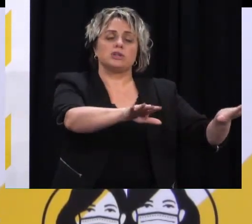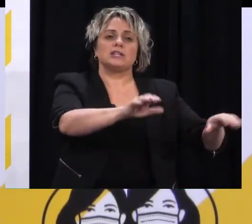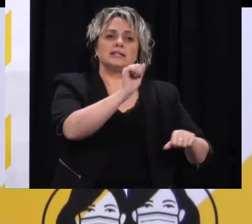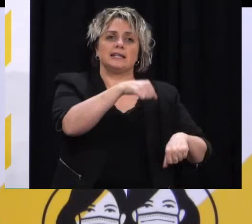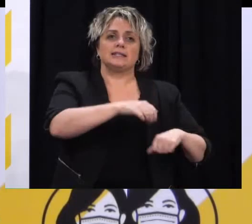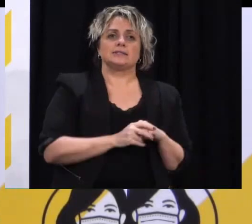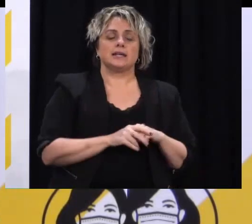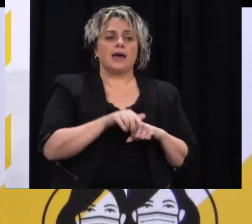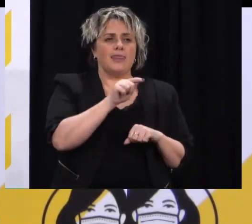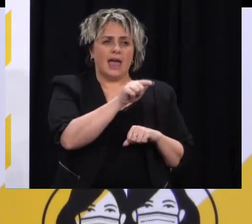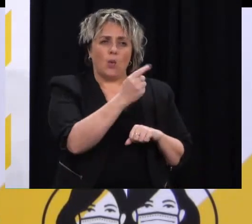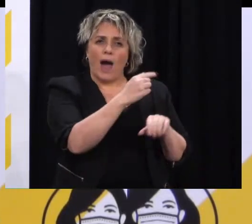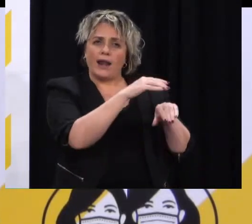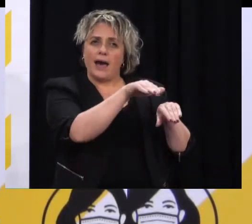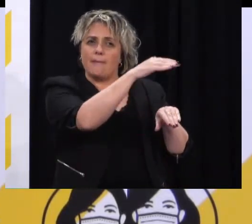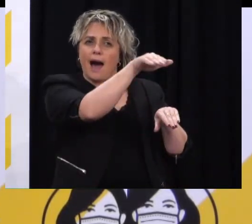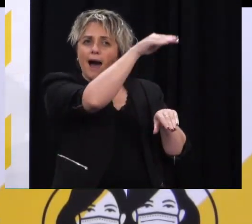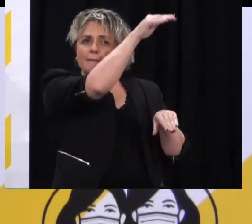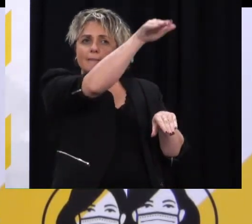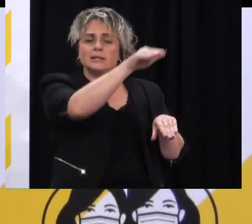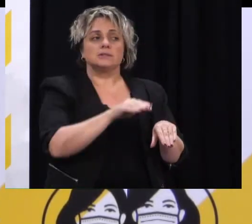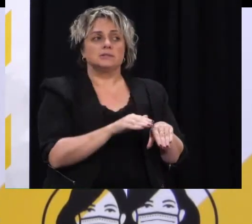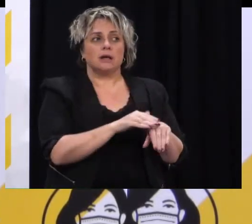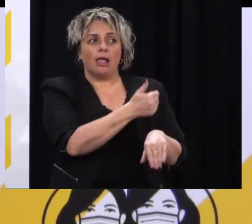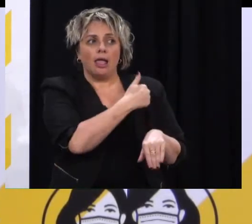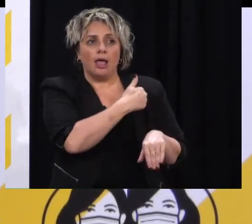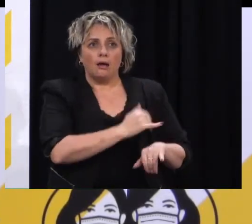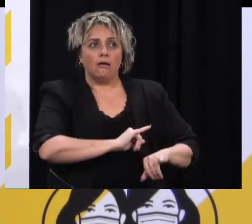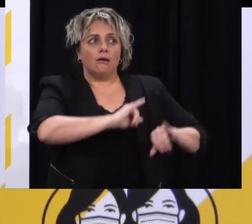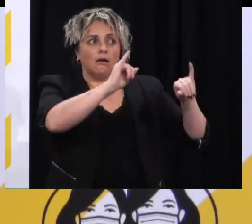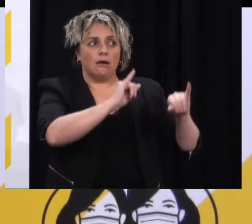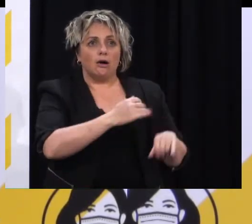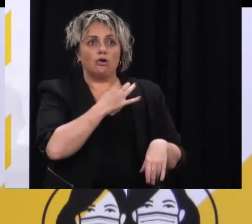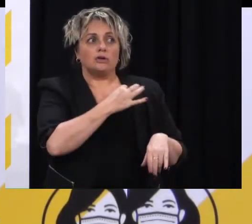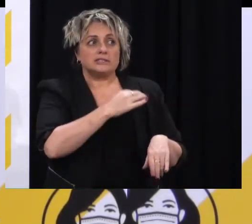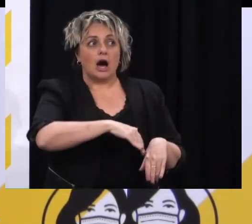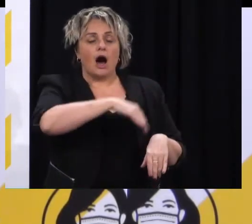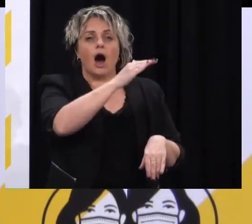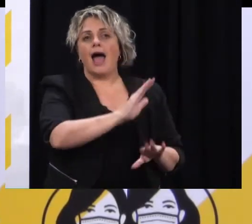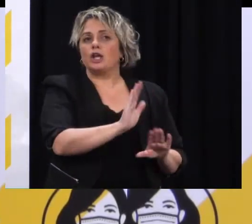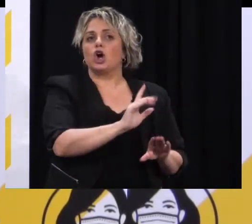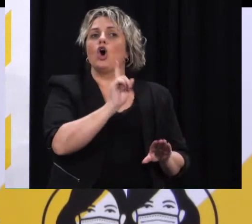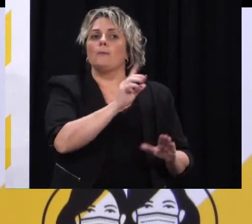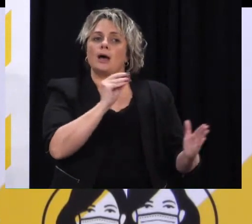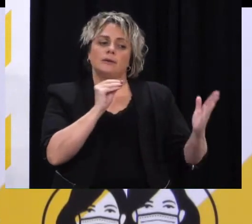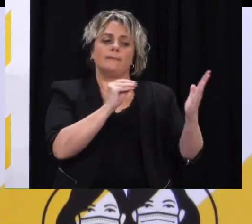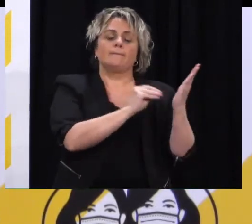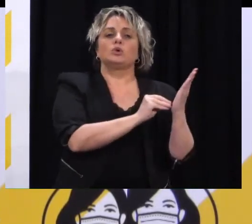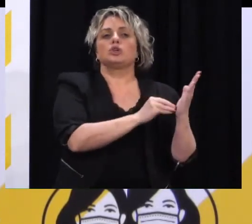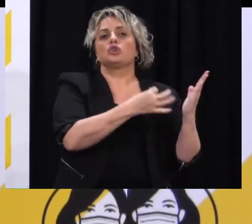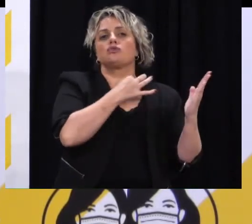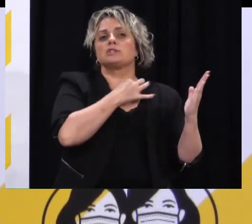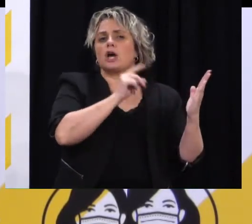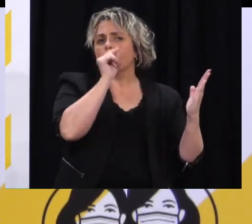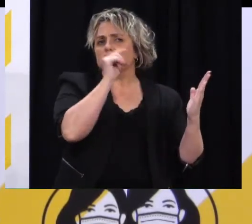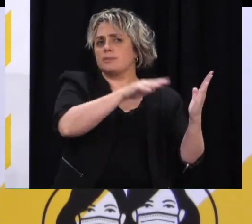where a case wasn't known about that you can get transmission there. This setting hasn't been